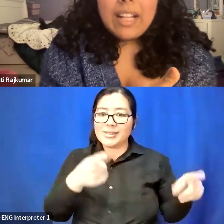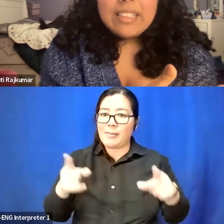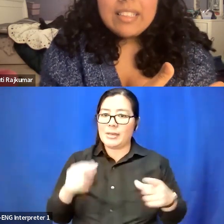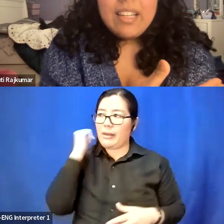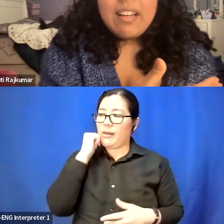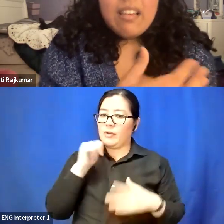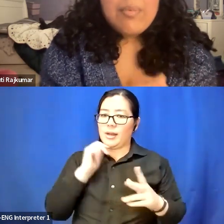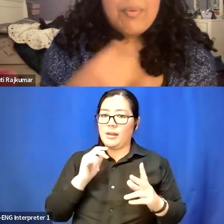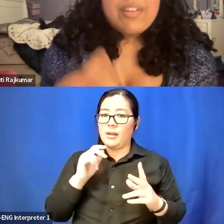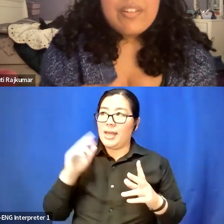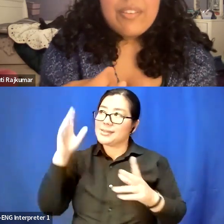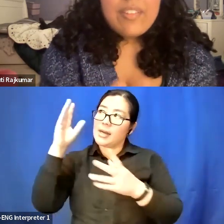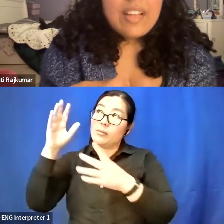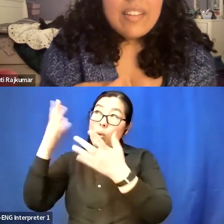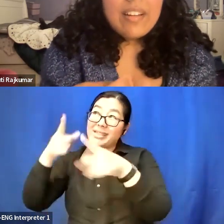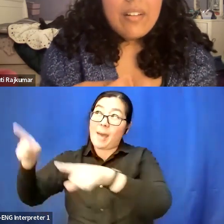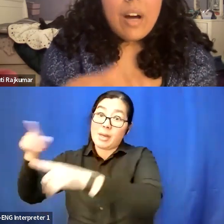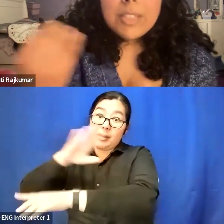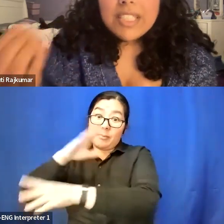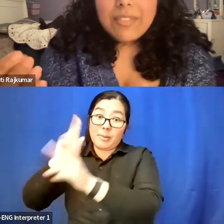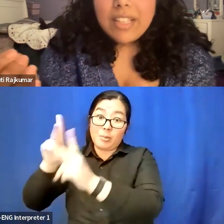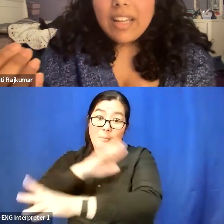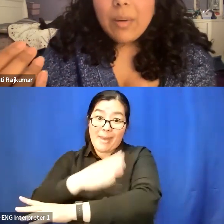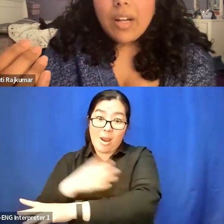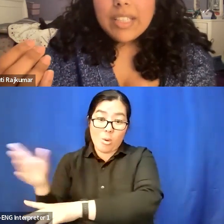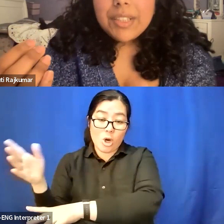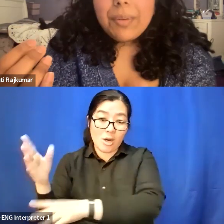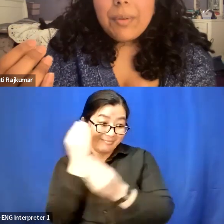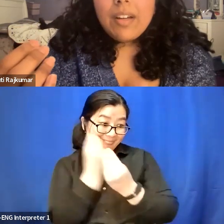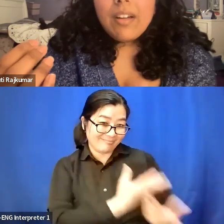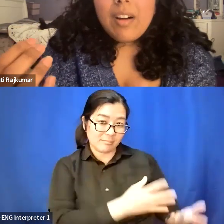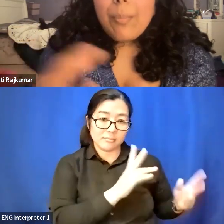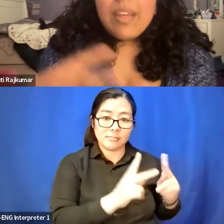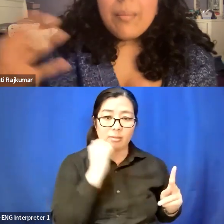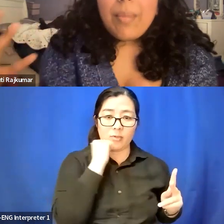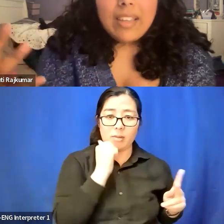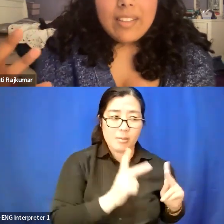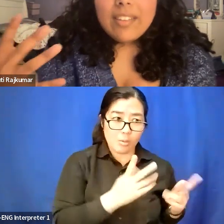and a lot of people centered this idea of objectivity and wanting to omit bias